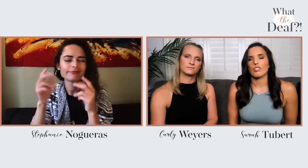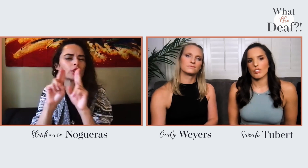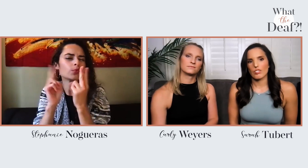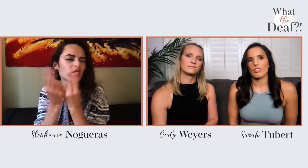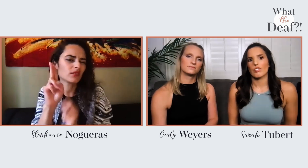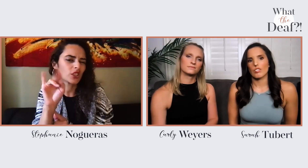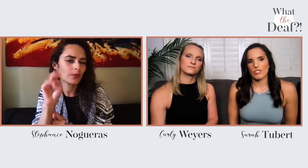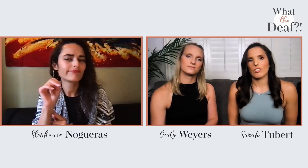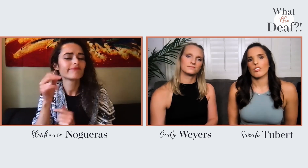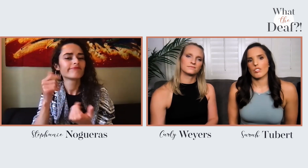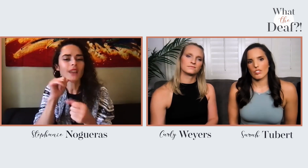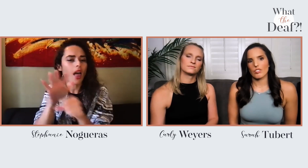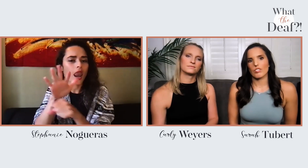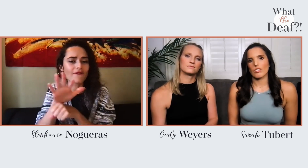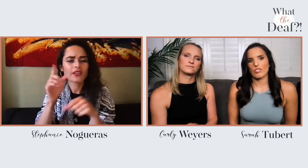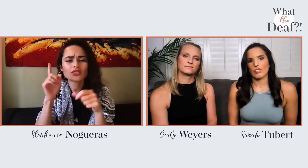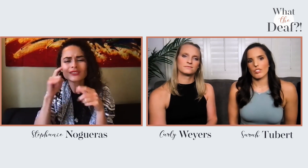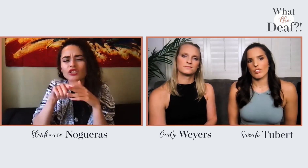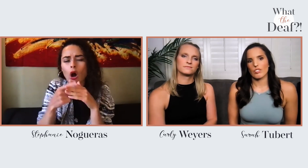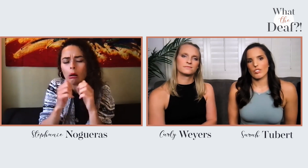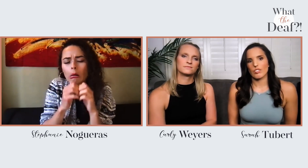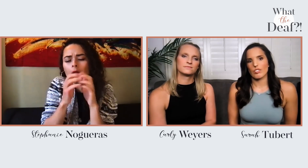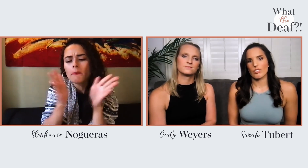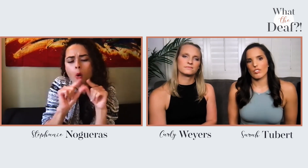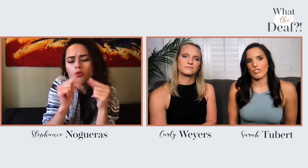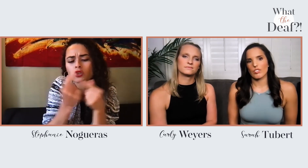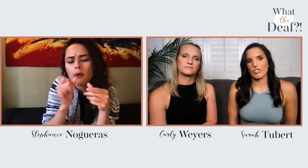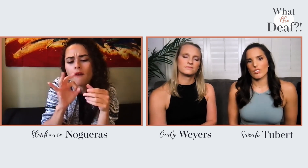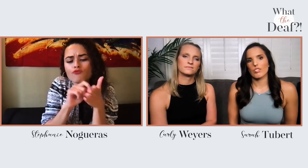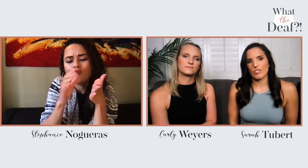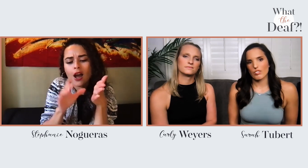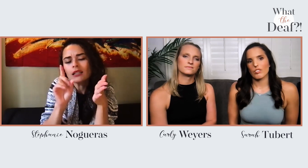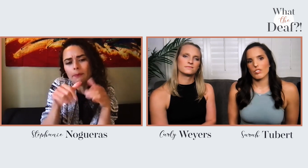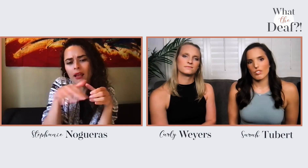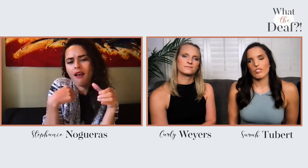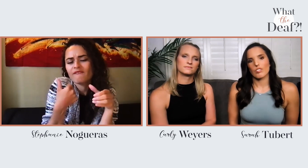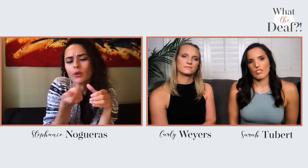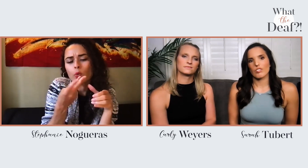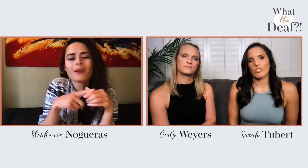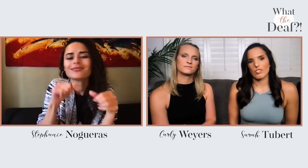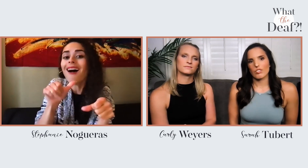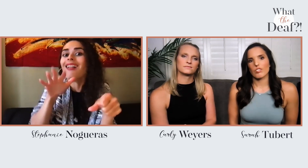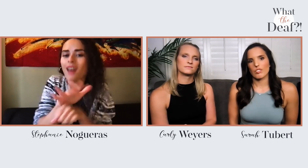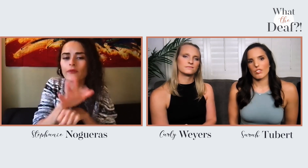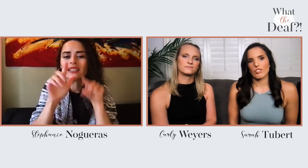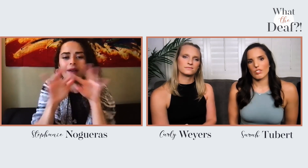The Writers' Union, the Writers Guilds. They're trying to start these small little group of writers with disabilities,